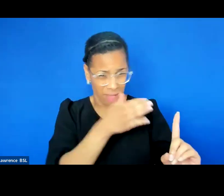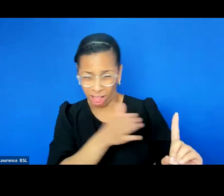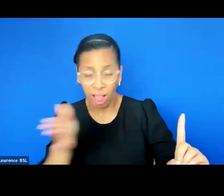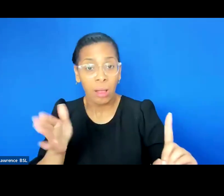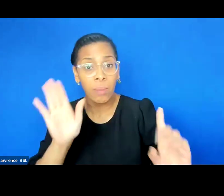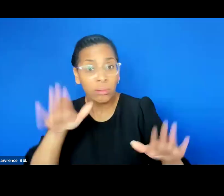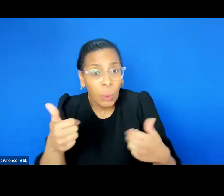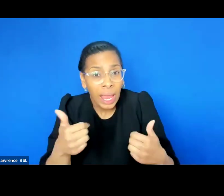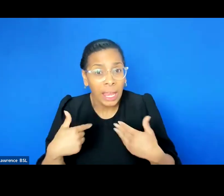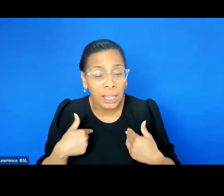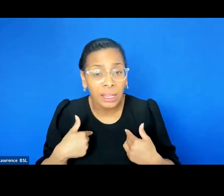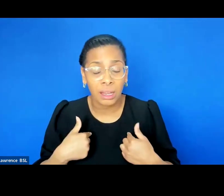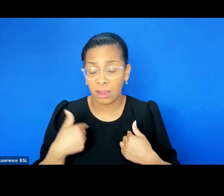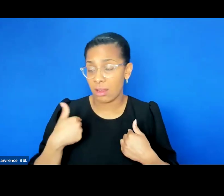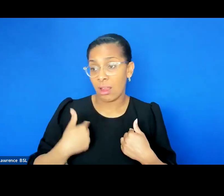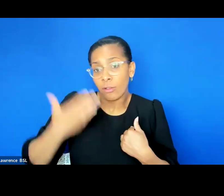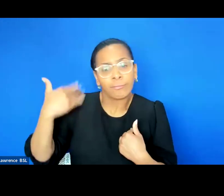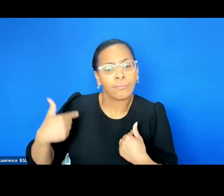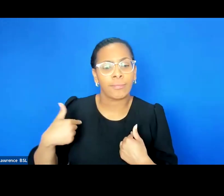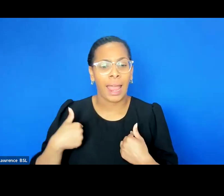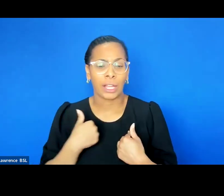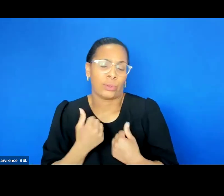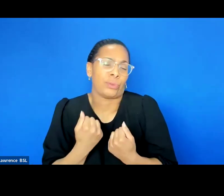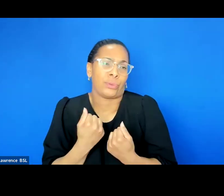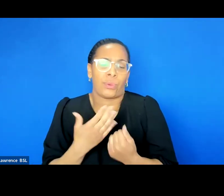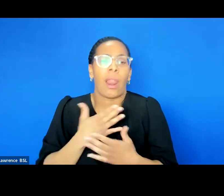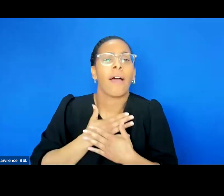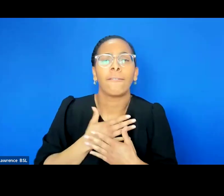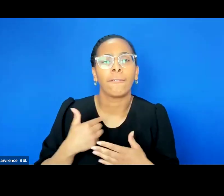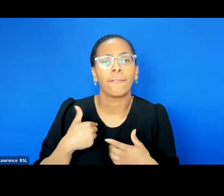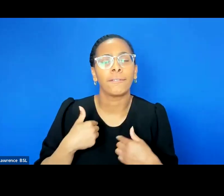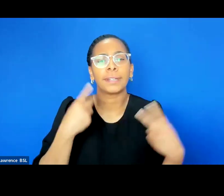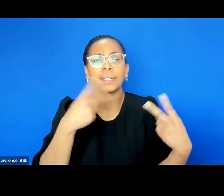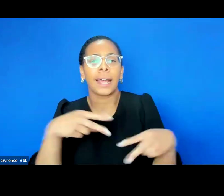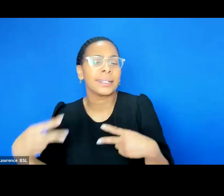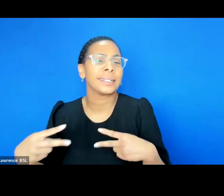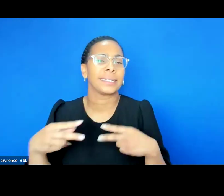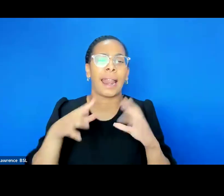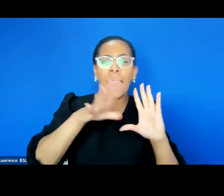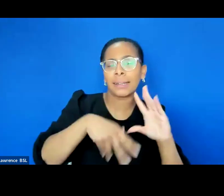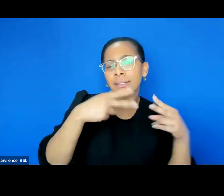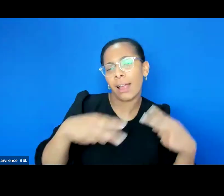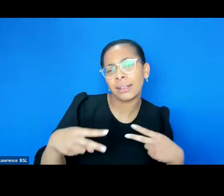You know, in my spare time I used to dance. I love Latin dancing, salsa, merengue, bachata, and cumbia. Actually, in college I used to teach